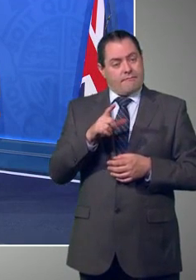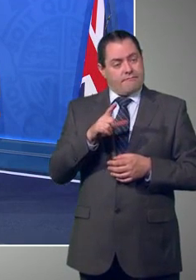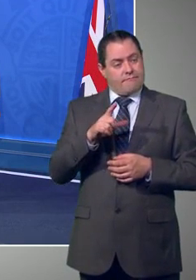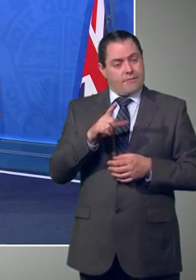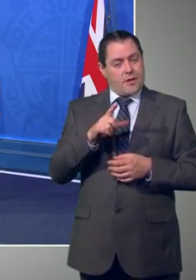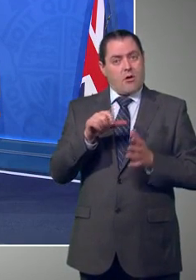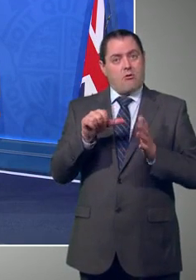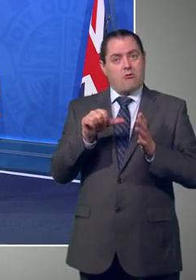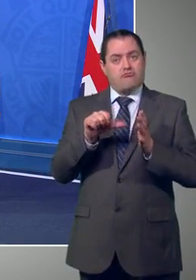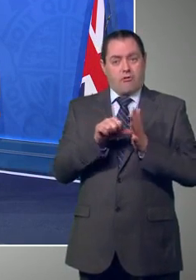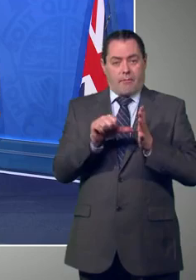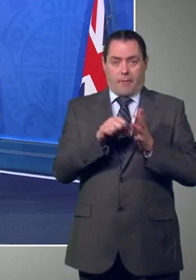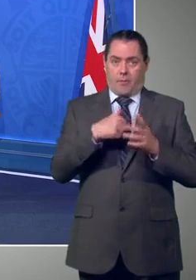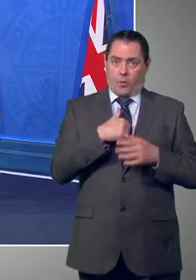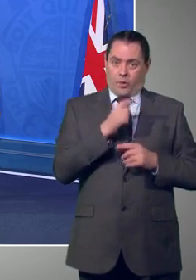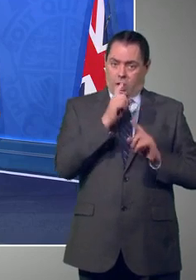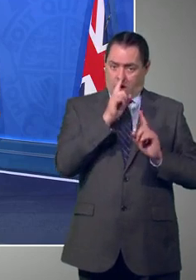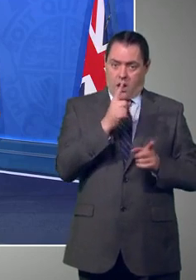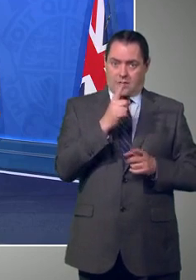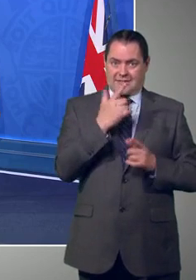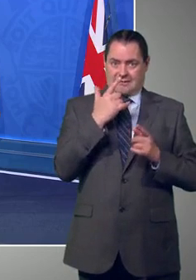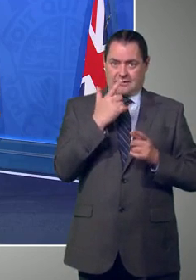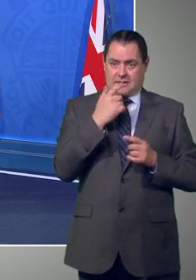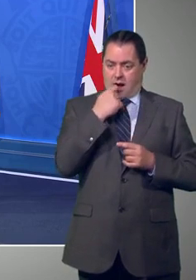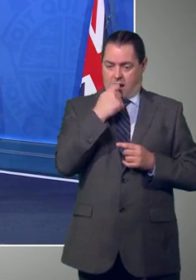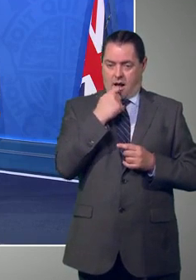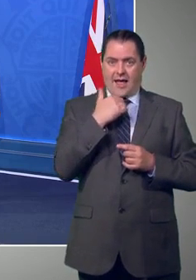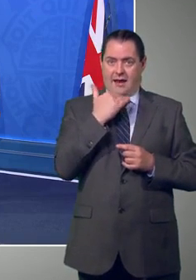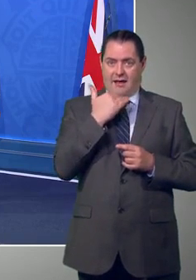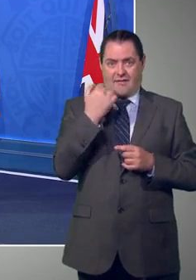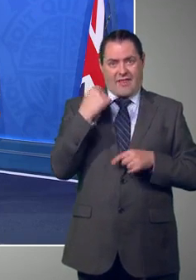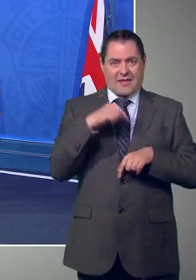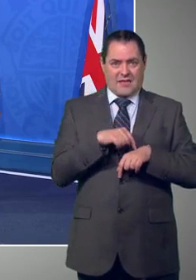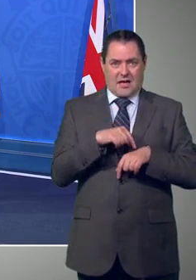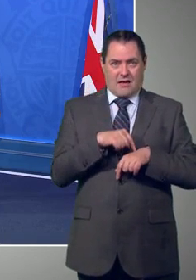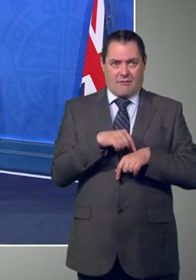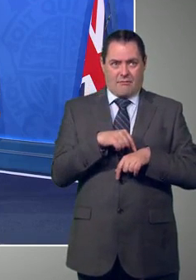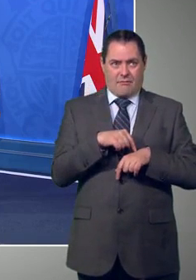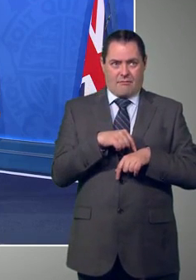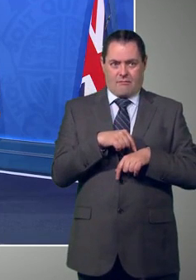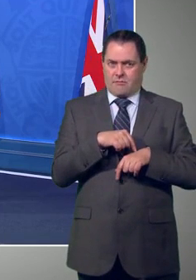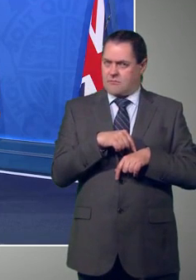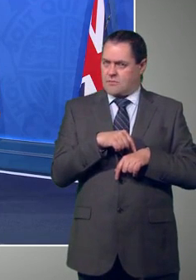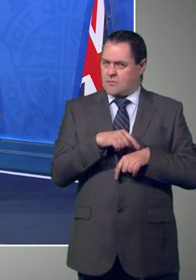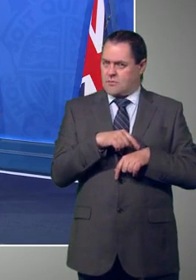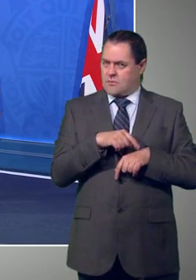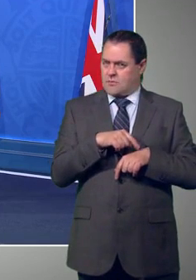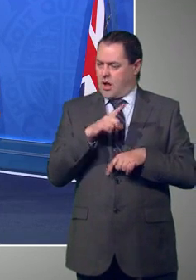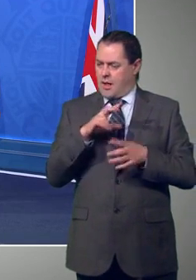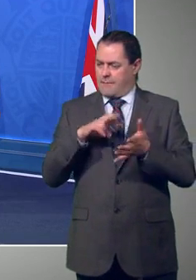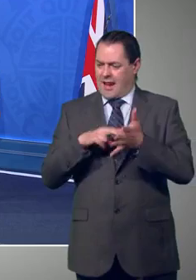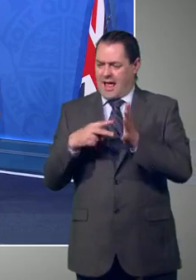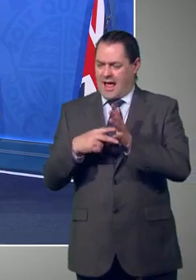capacity. why did you have the plan? well? Firstly we took